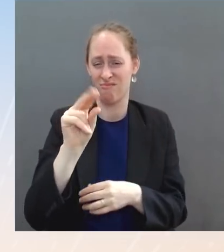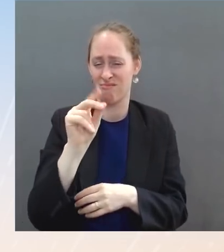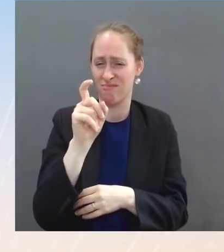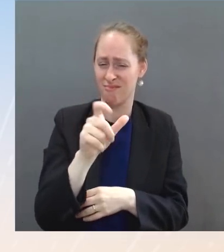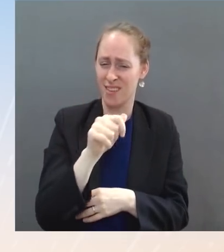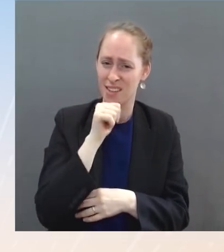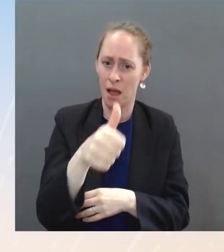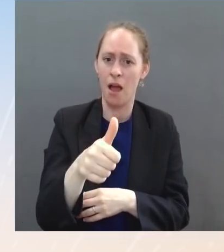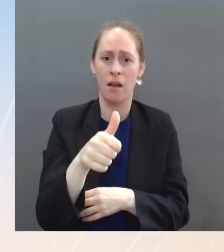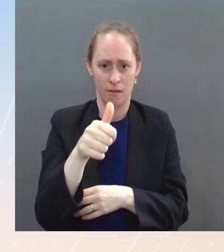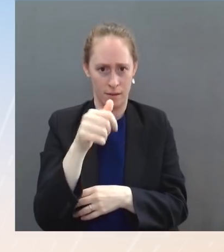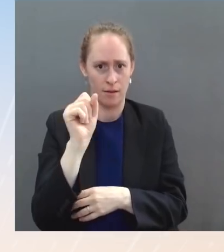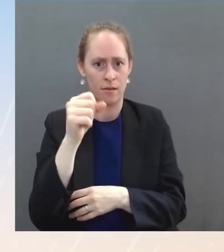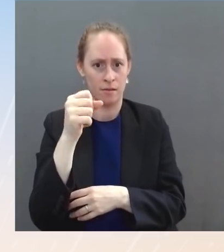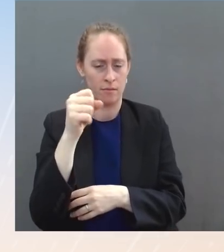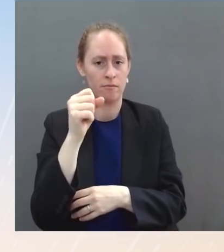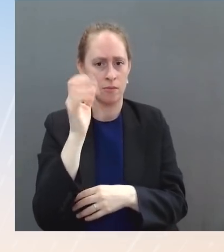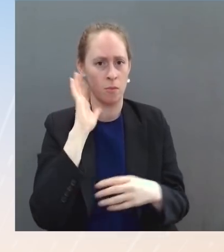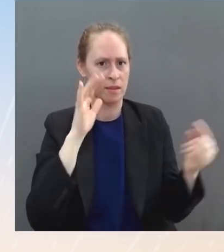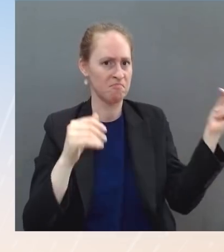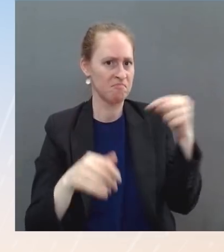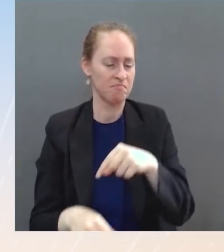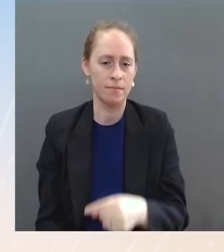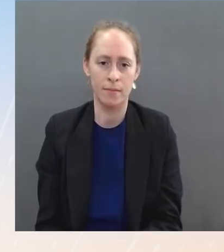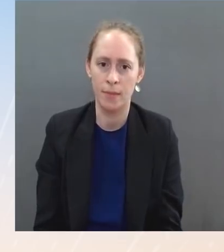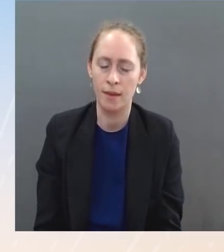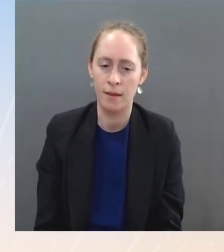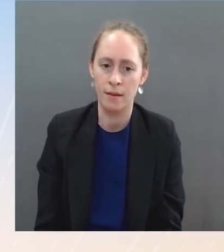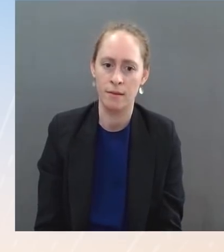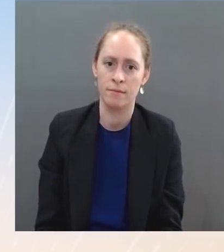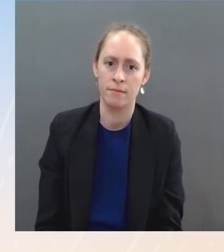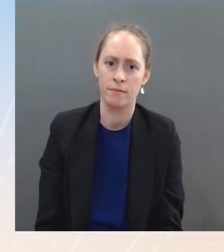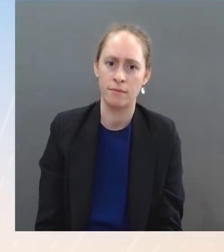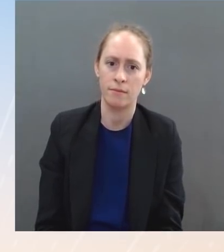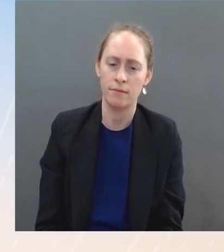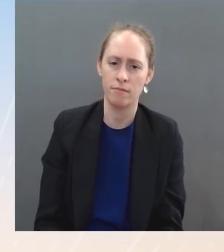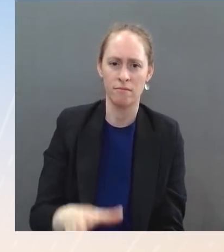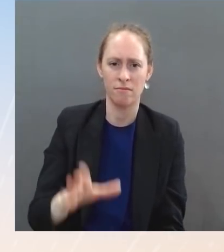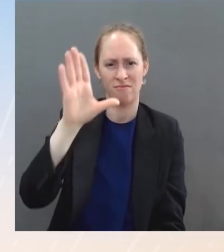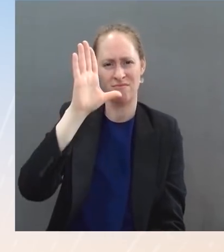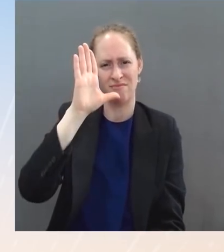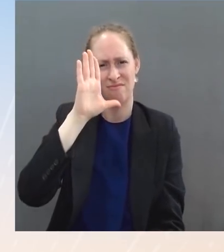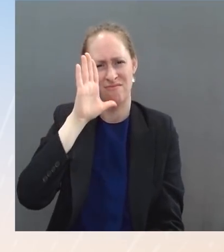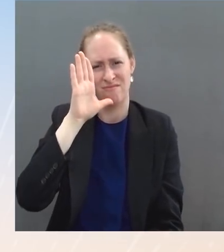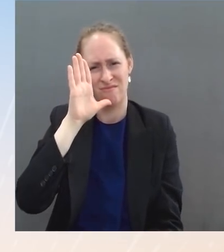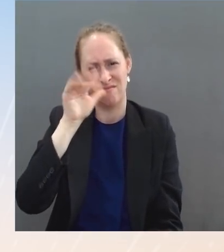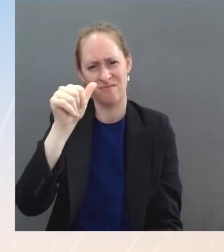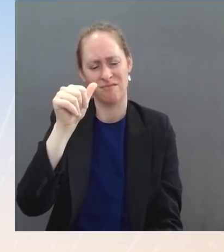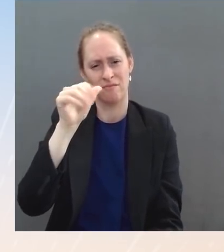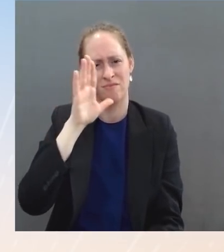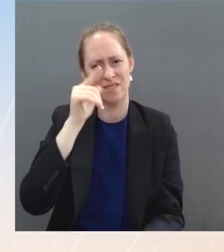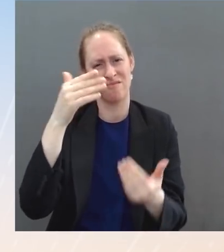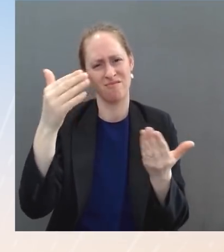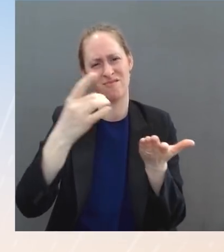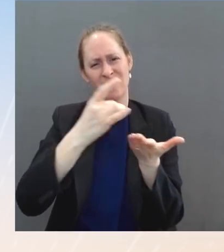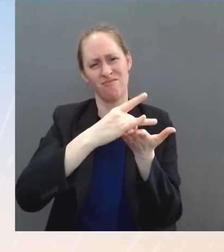The Press: Why not seek to permanently expel them? Ms. Psaki: From the Human Rights Council? I would point -- I would point you to our U.N. ambassador